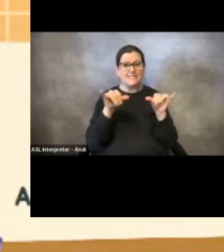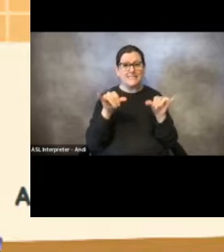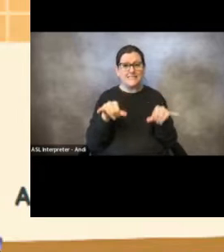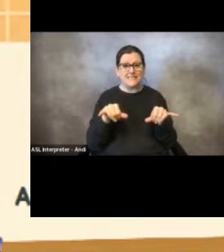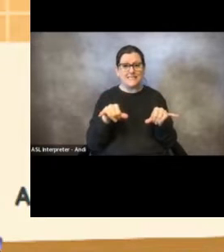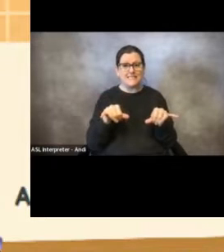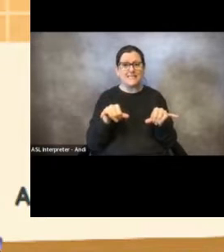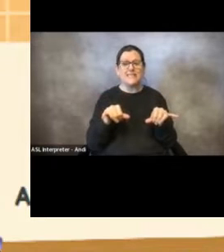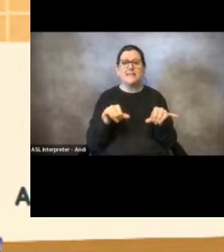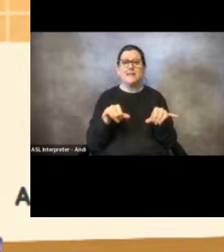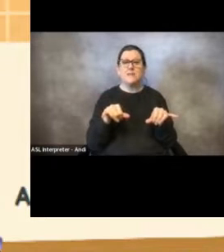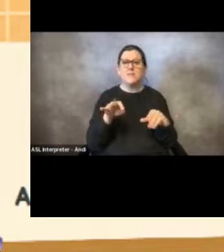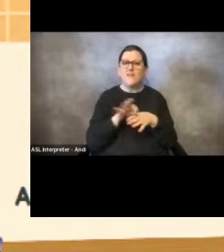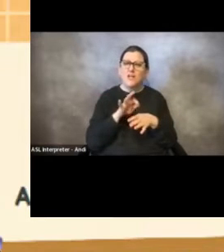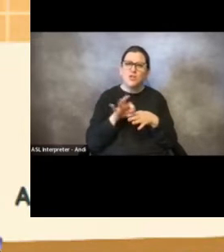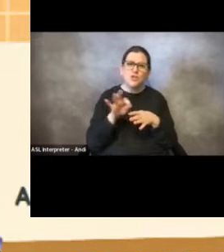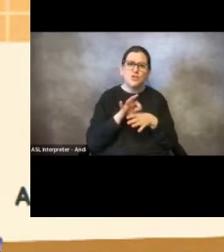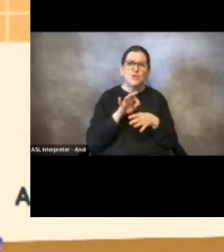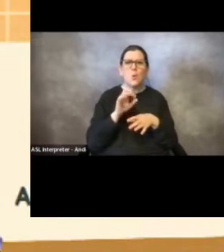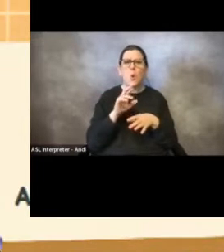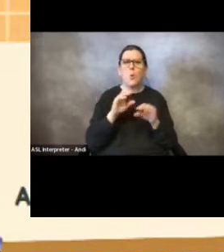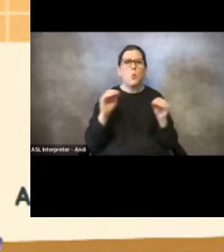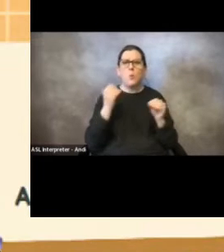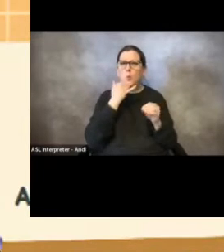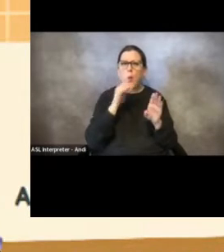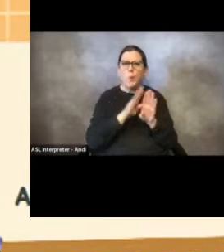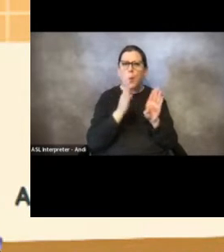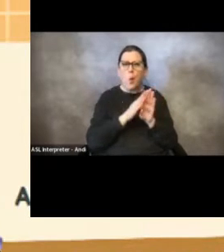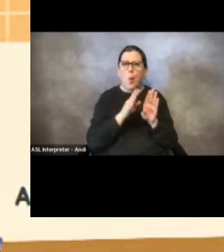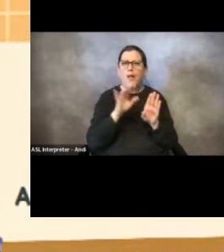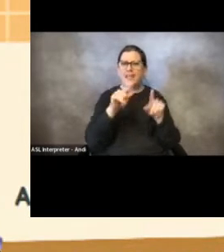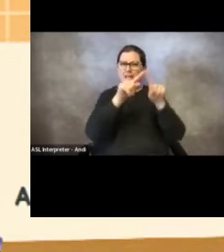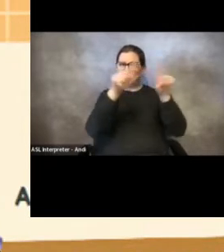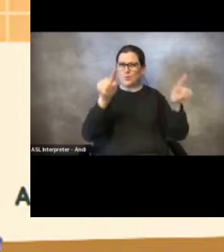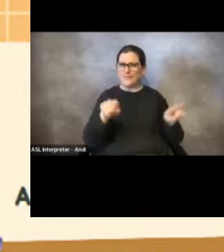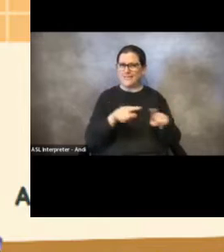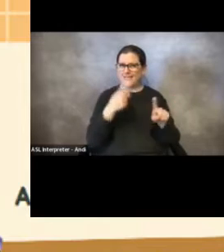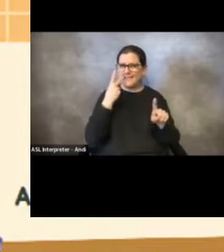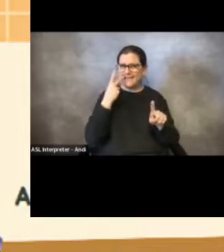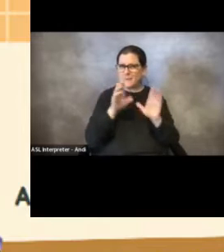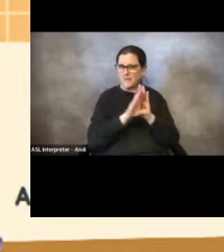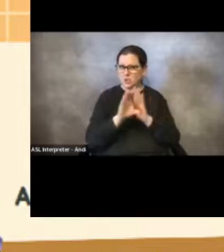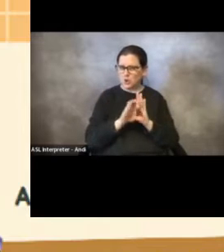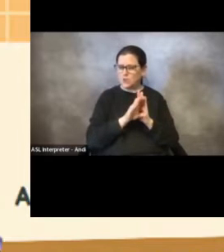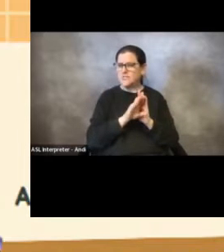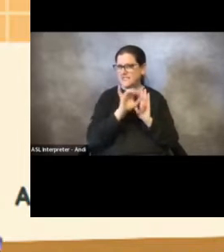functions are No Wrong Door, what you see on the screen, this is what I mean, these are the various components. And so this